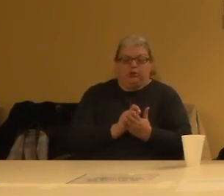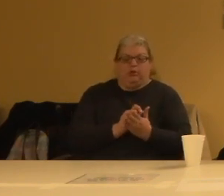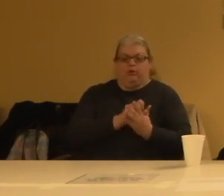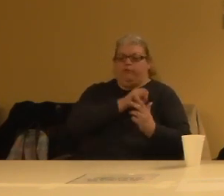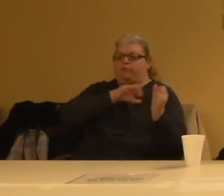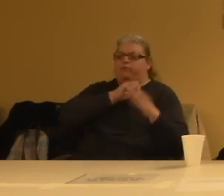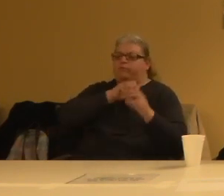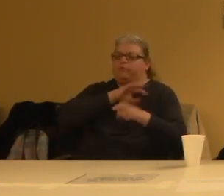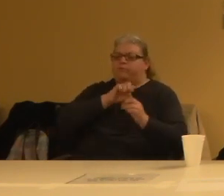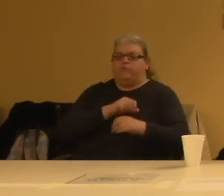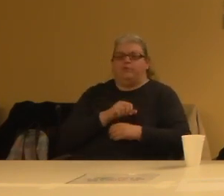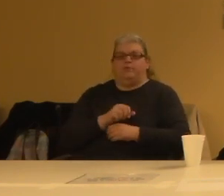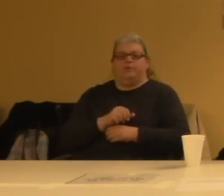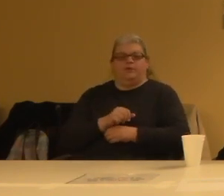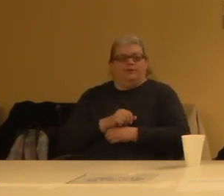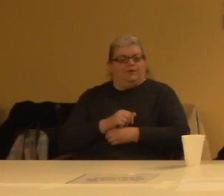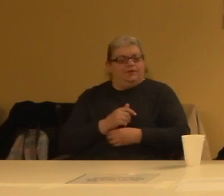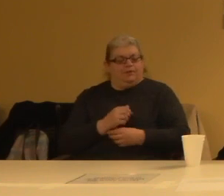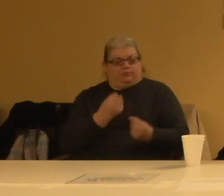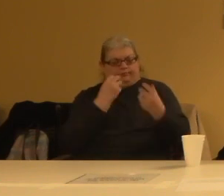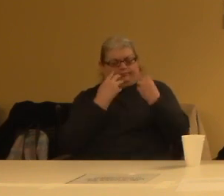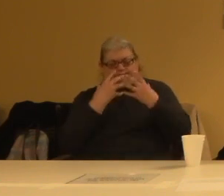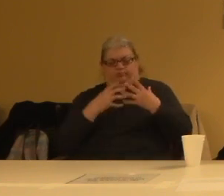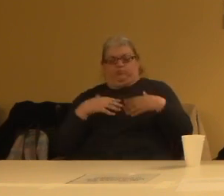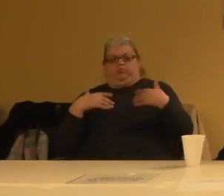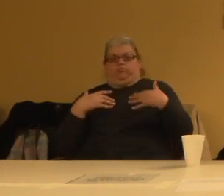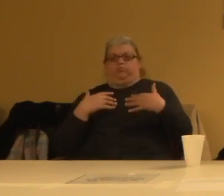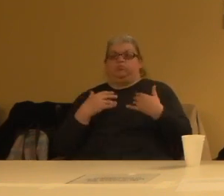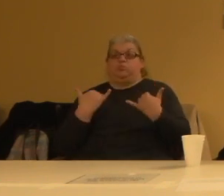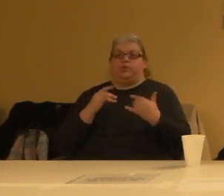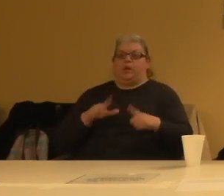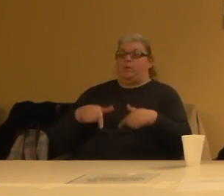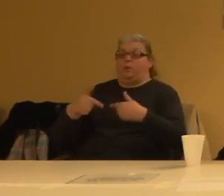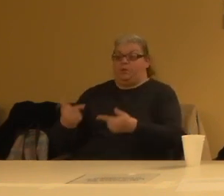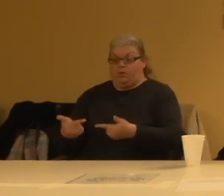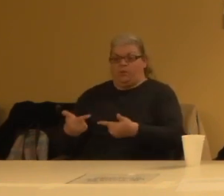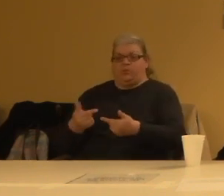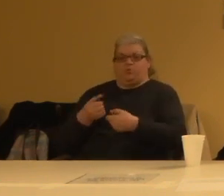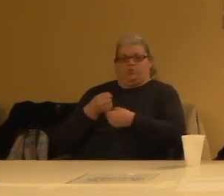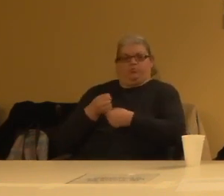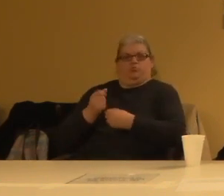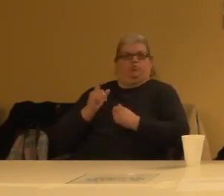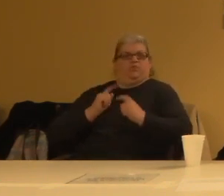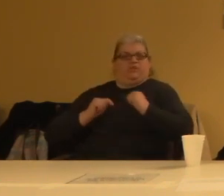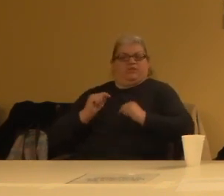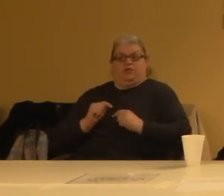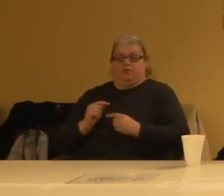So now it's up to the producing theaters to get their acts together because otherwise all these new plays that Martine